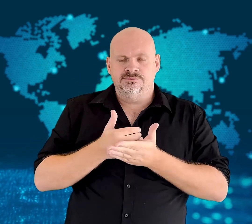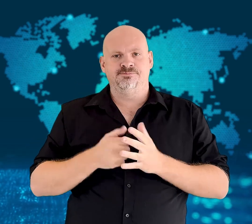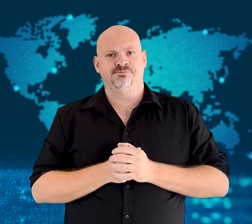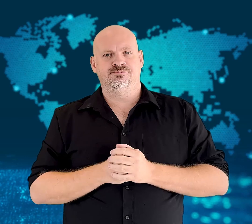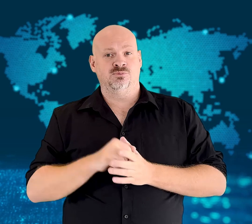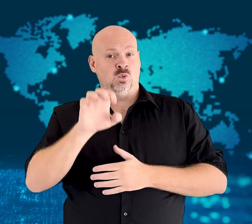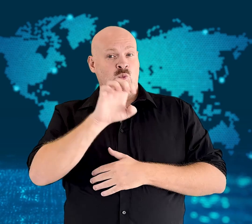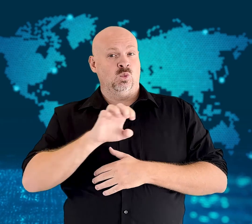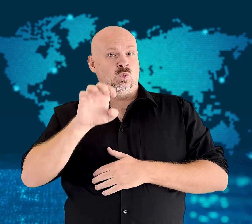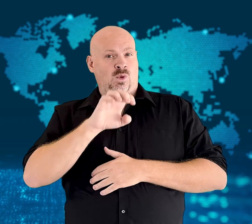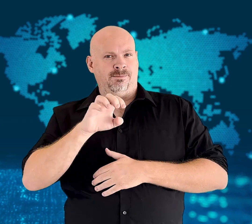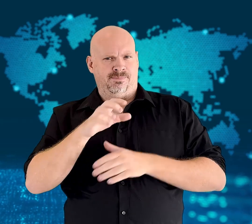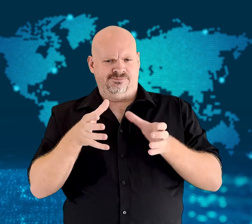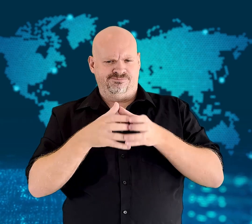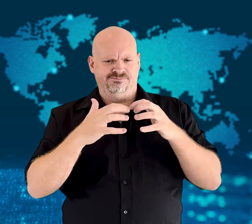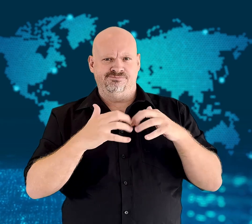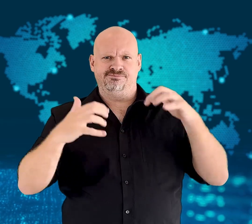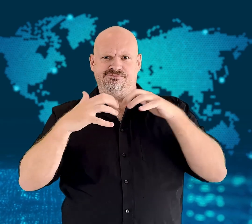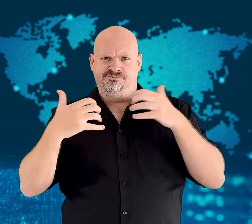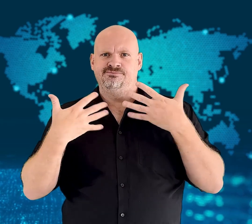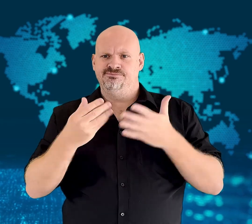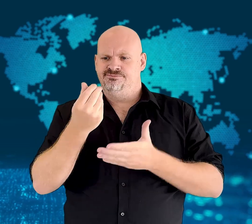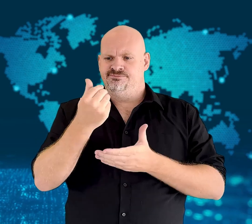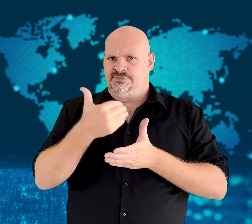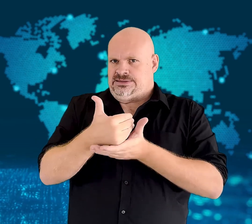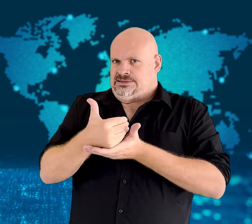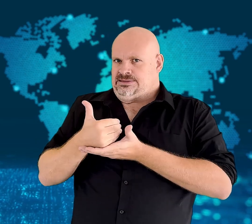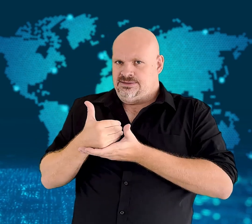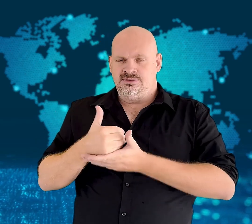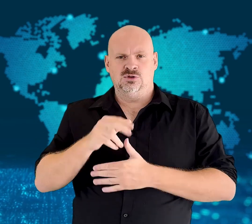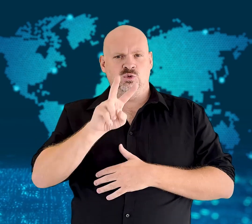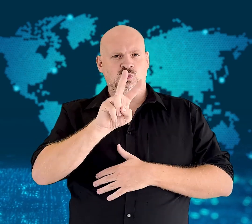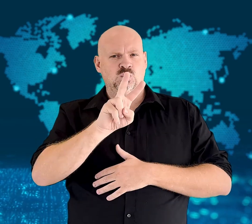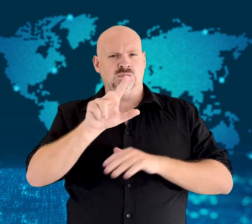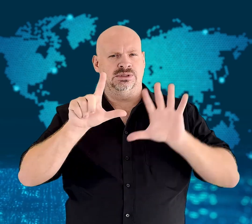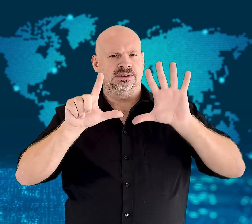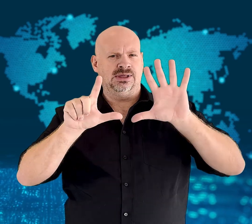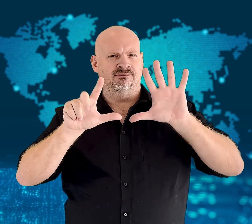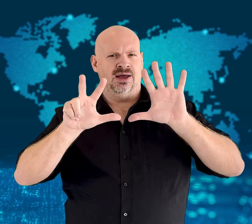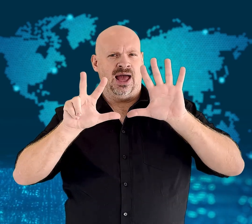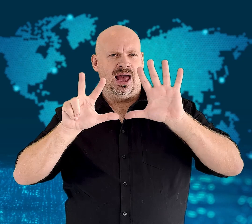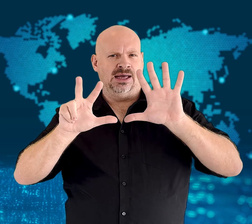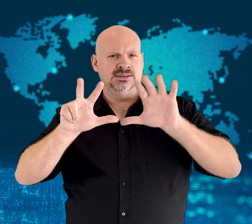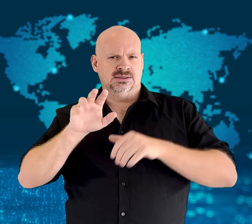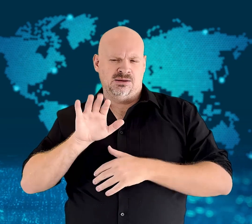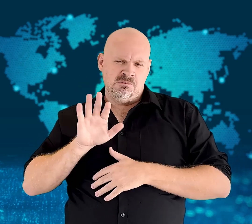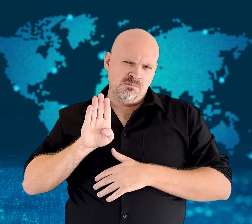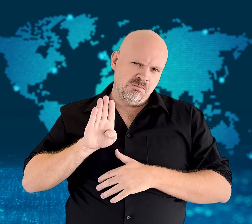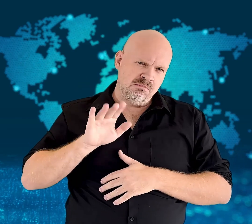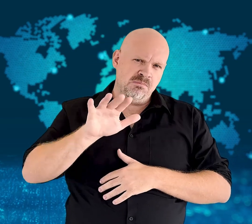to relieve pressure on the supply before winter.